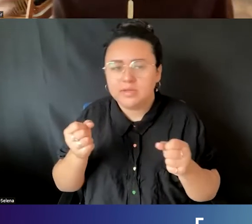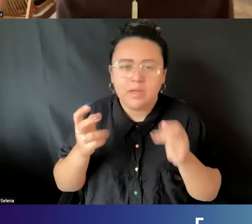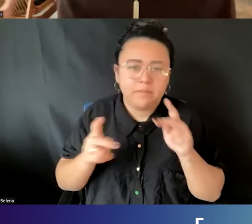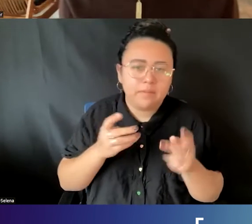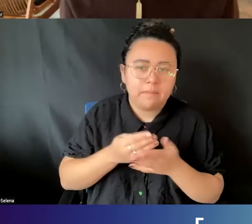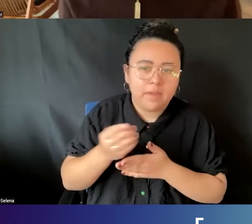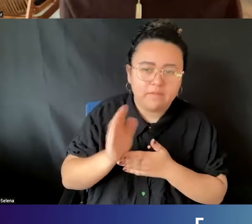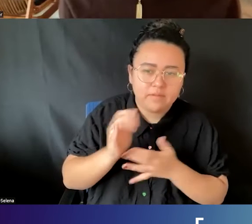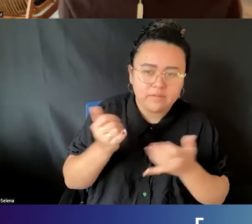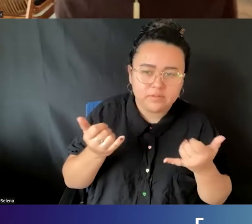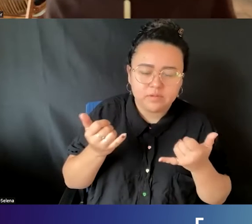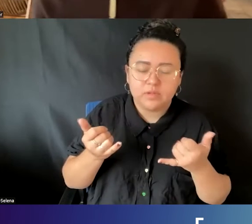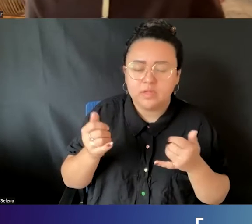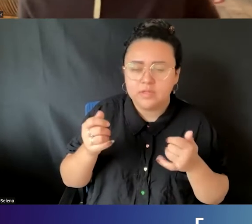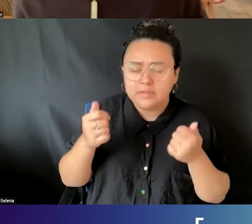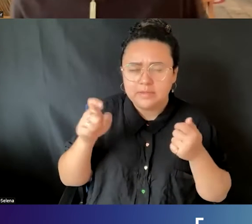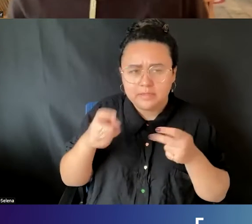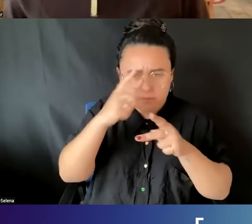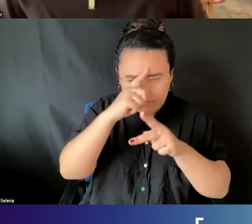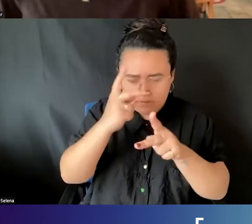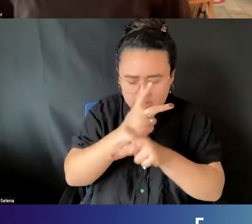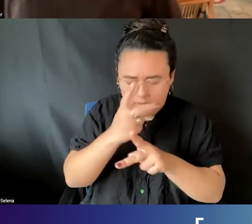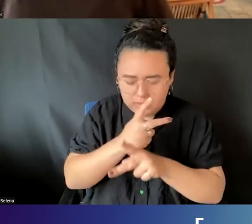You know, again, there's a lot I think, just in terms